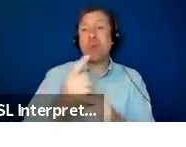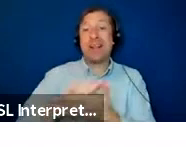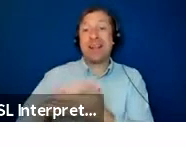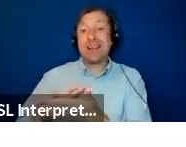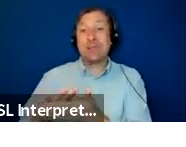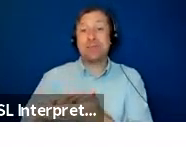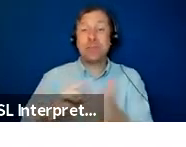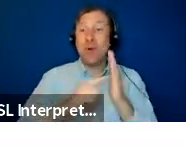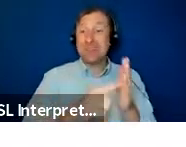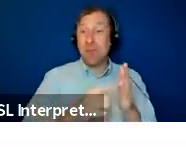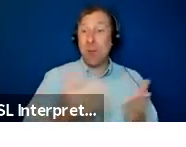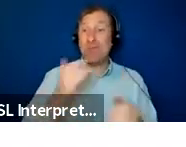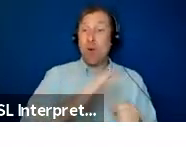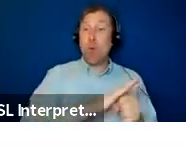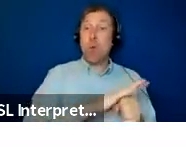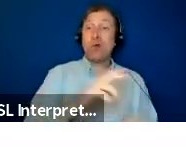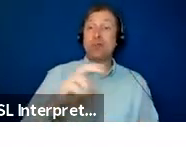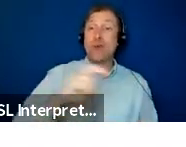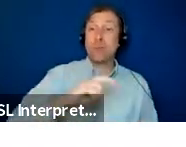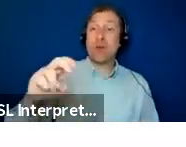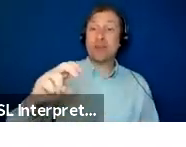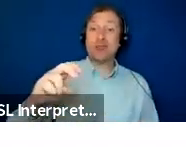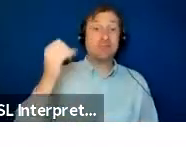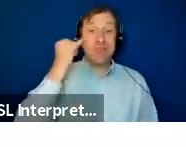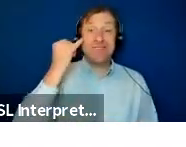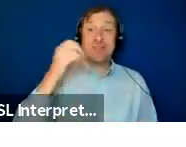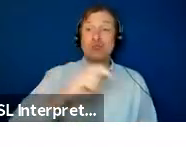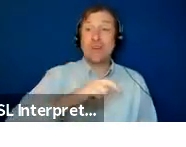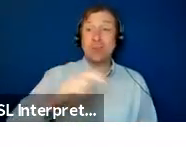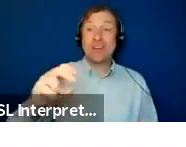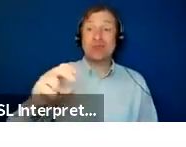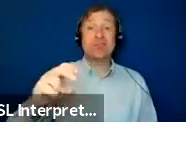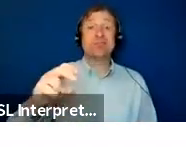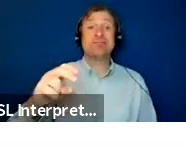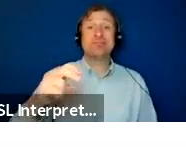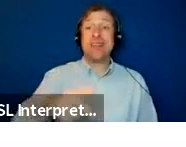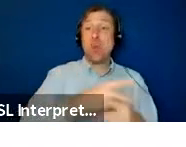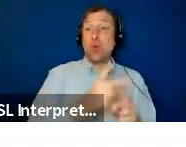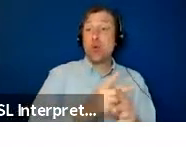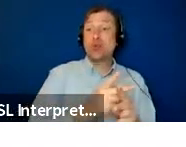For example, for local transportation, if you're being transported in a producer-provided vehicle,